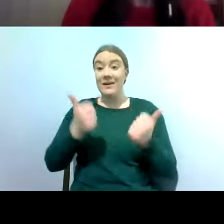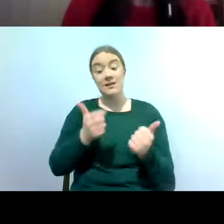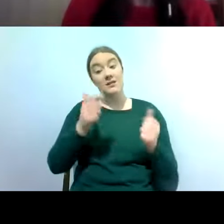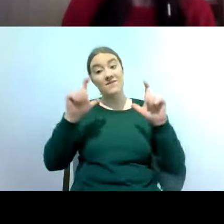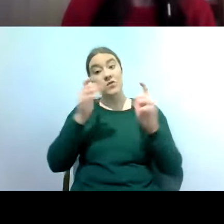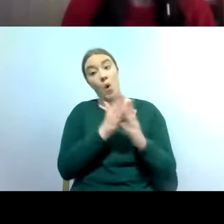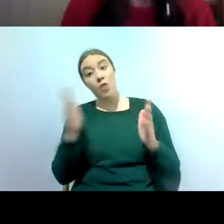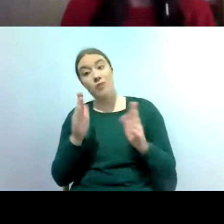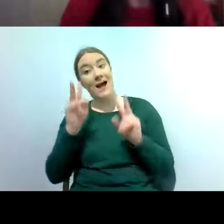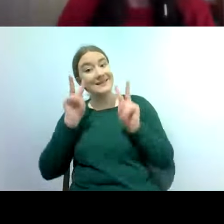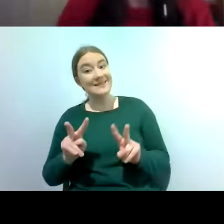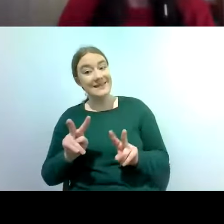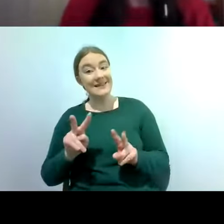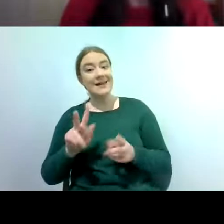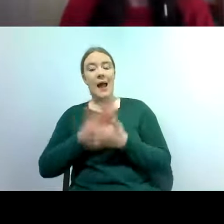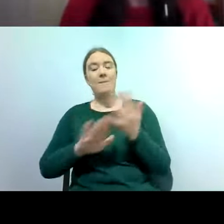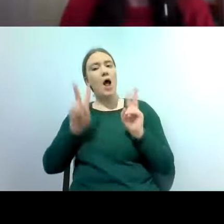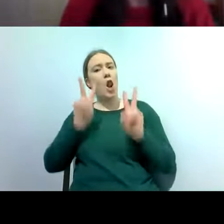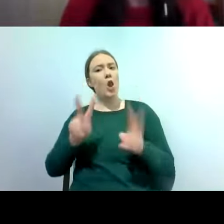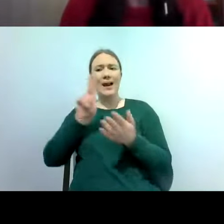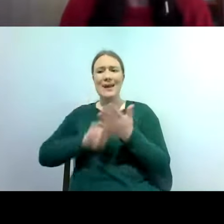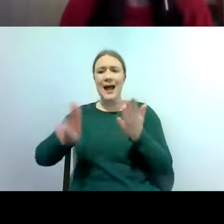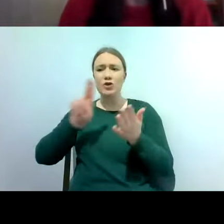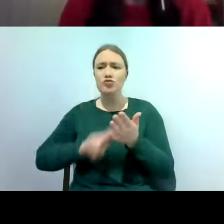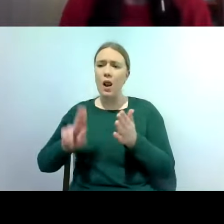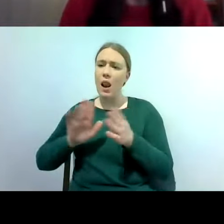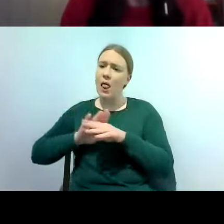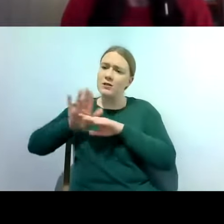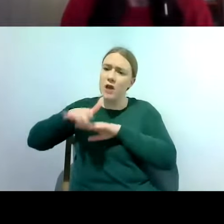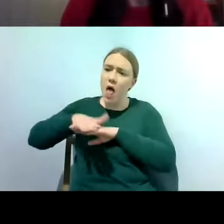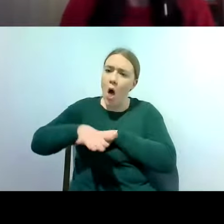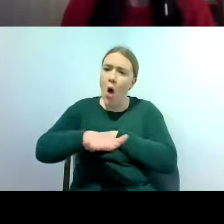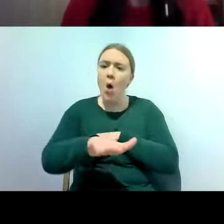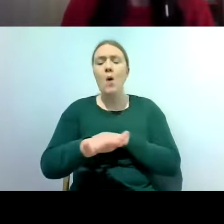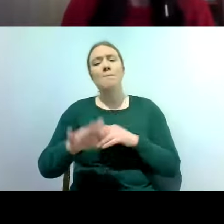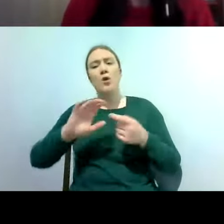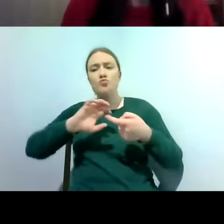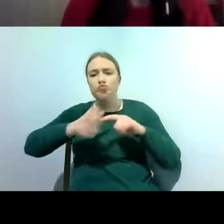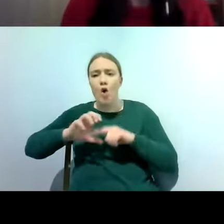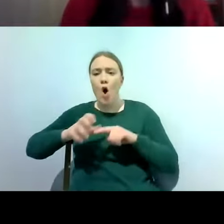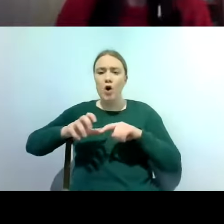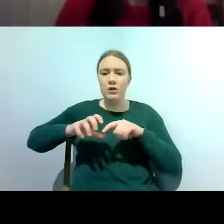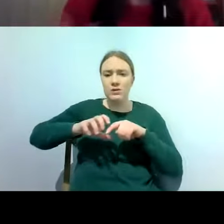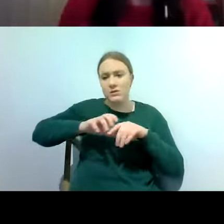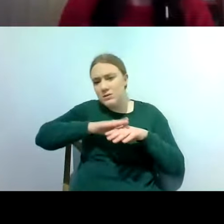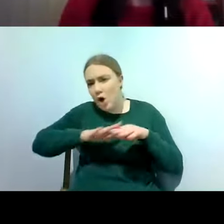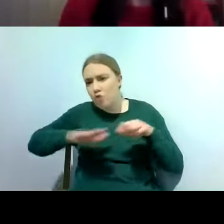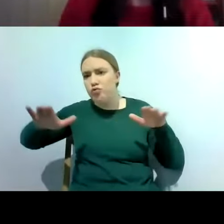so a much more kind of natural looking slope and with rocks the whole way across and that fish pass